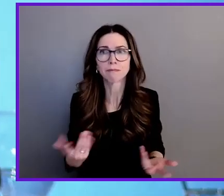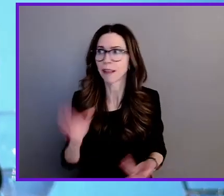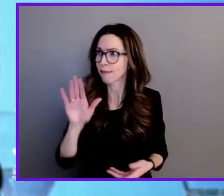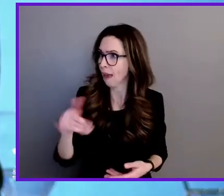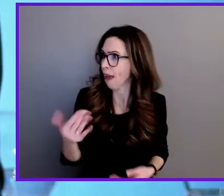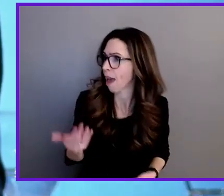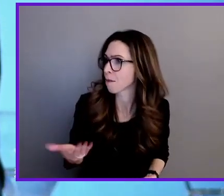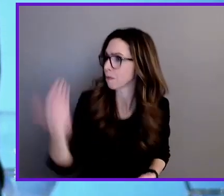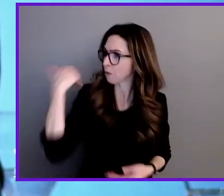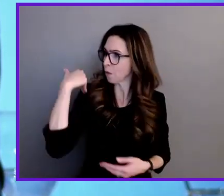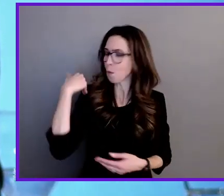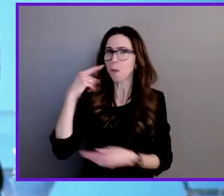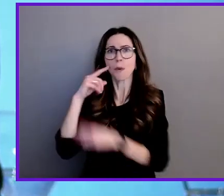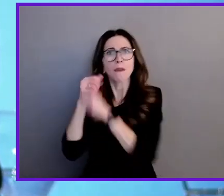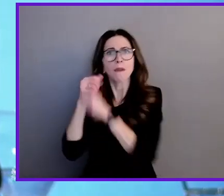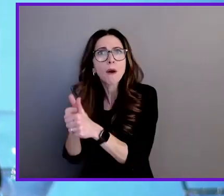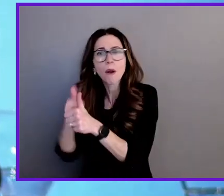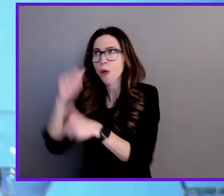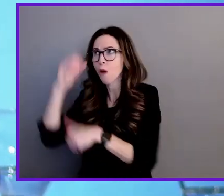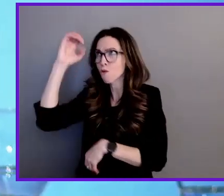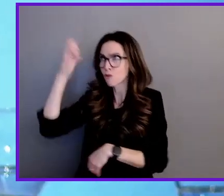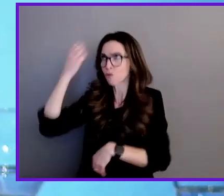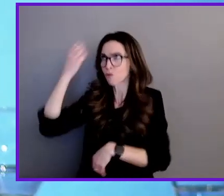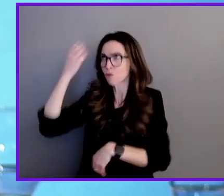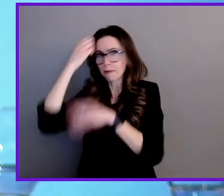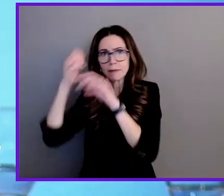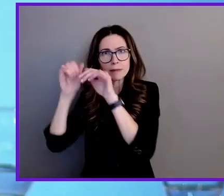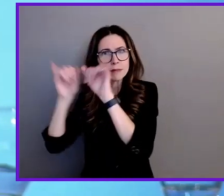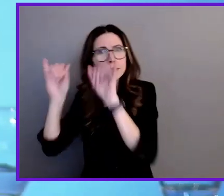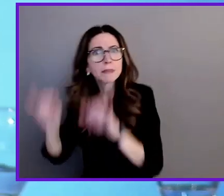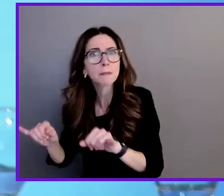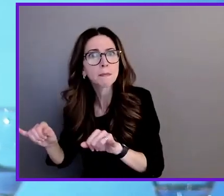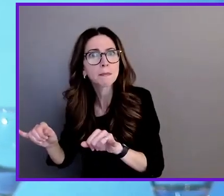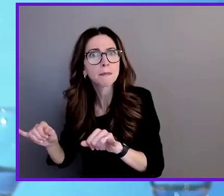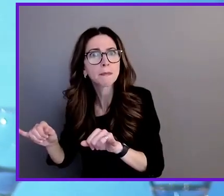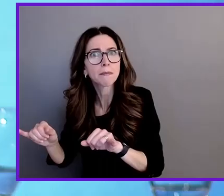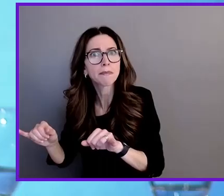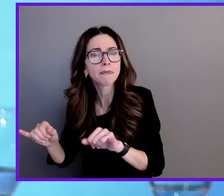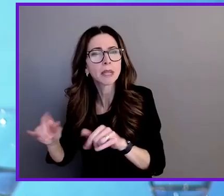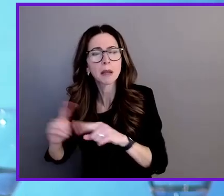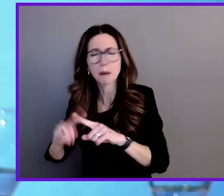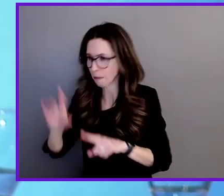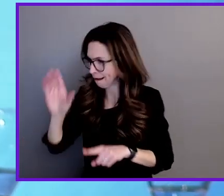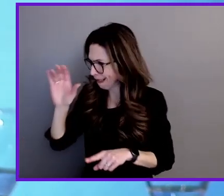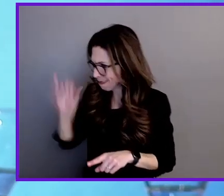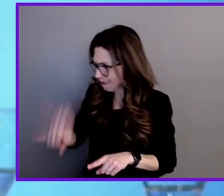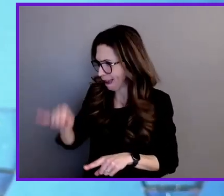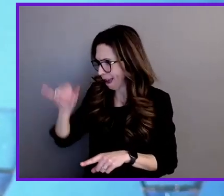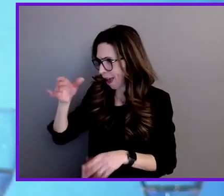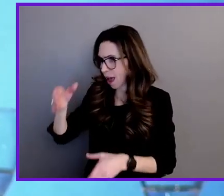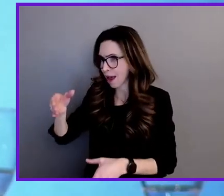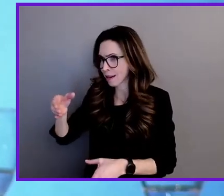is a way of thinking that is very deeply engrained in our culture.